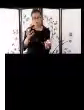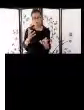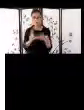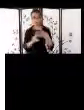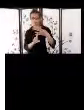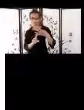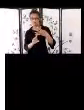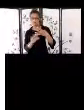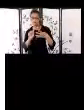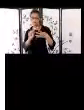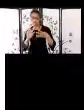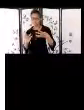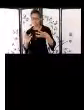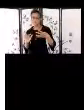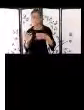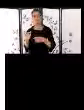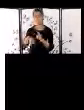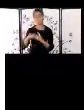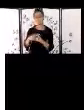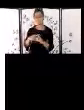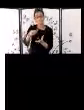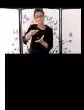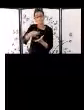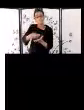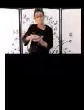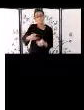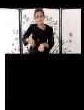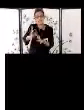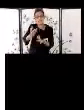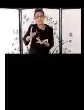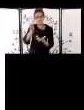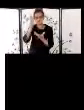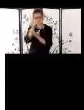I always recommend adding the ‘grants@’ email address, as well as my own, to your